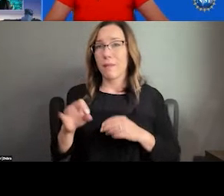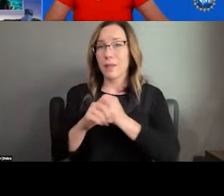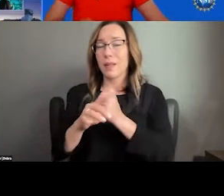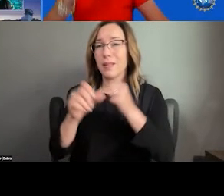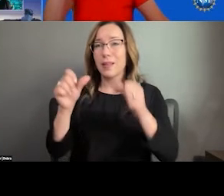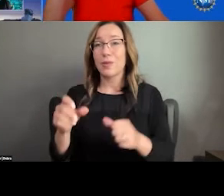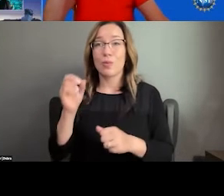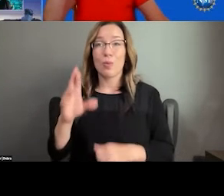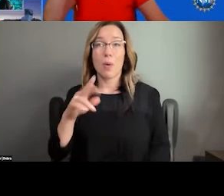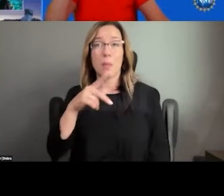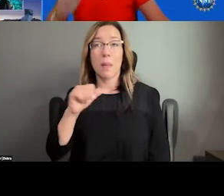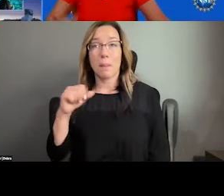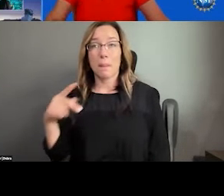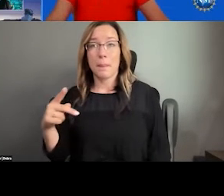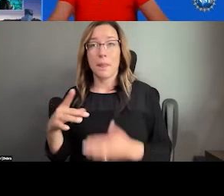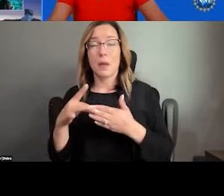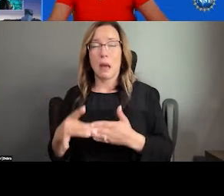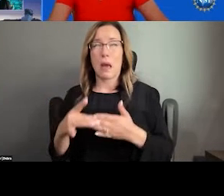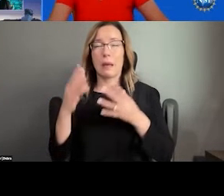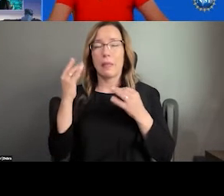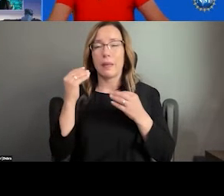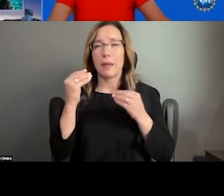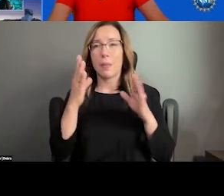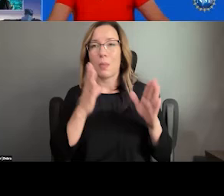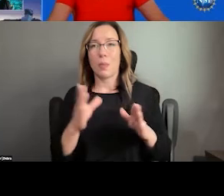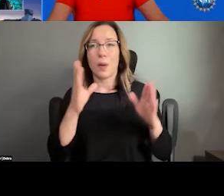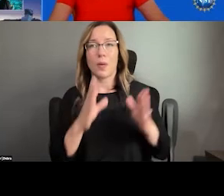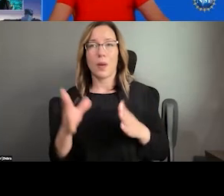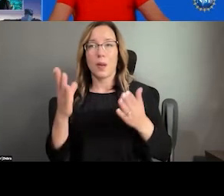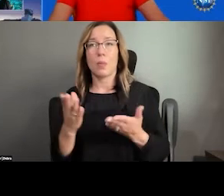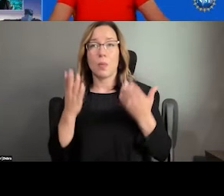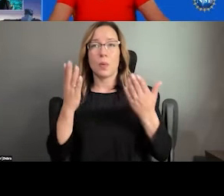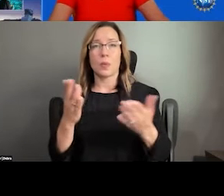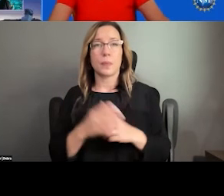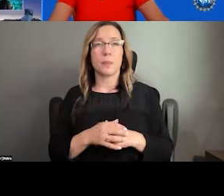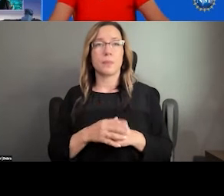and thinking about preparing a proposal. Next slide, please.